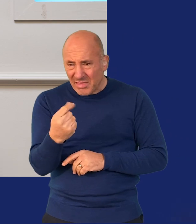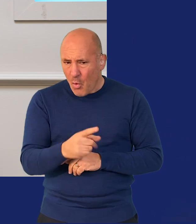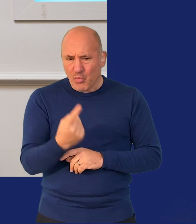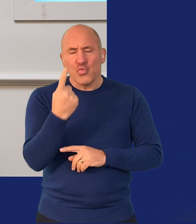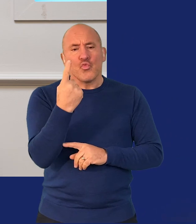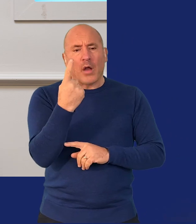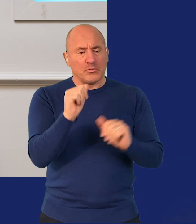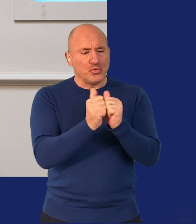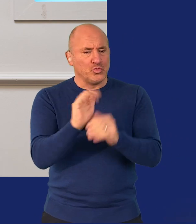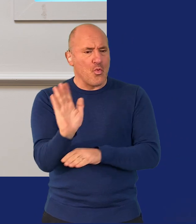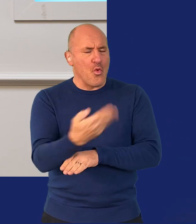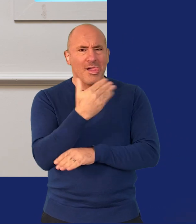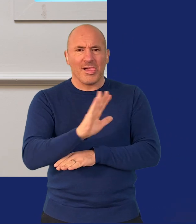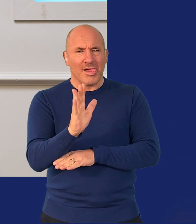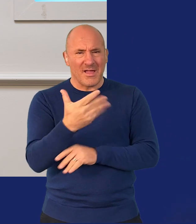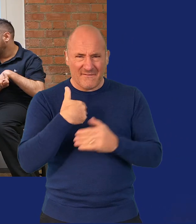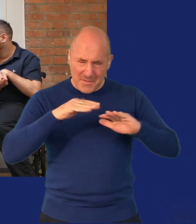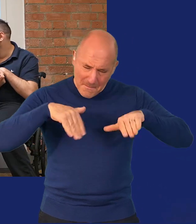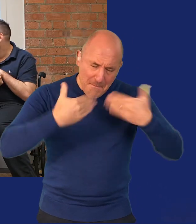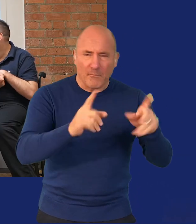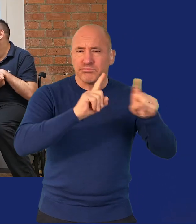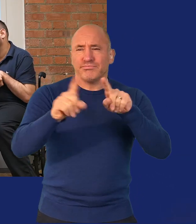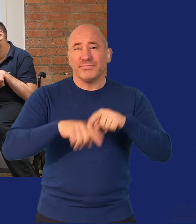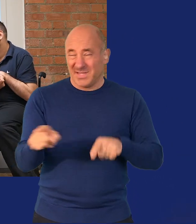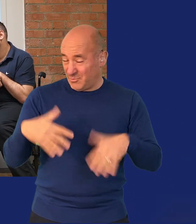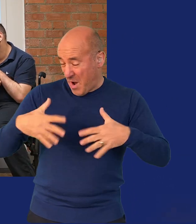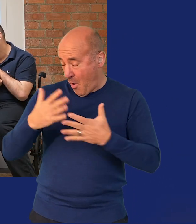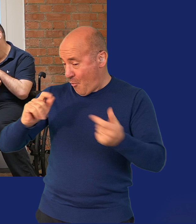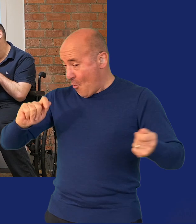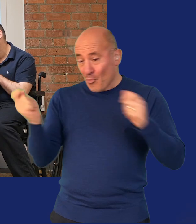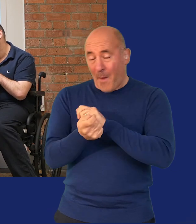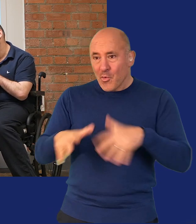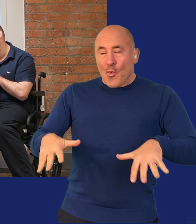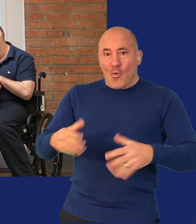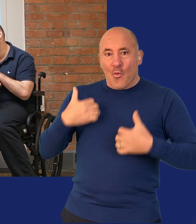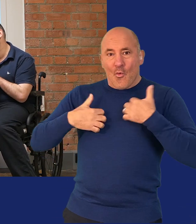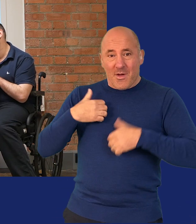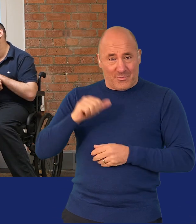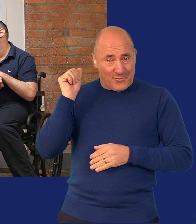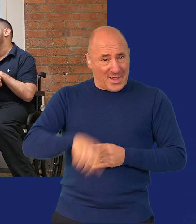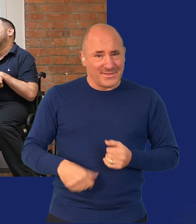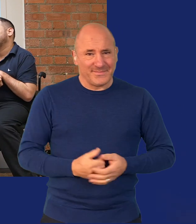And it's game changing. Absolutely. Having it be put into the workplace.